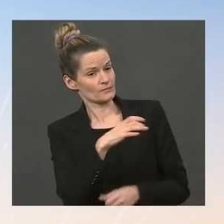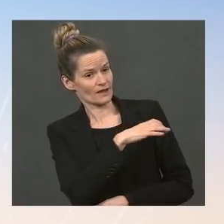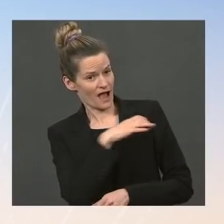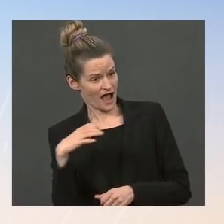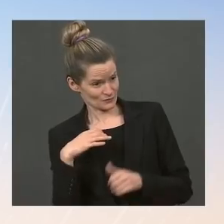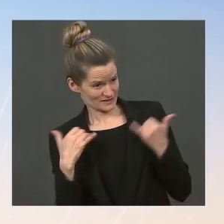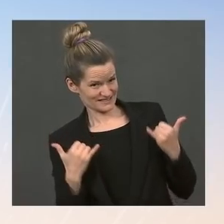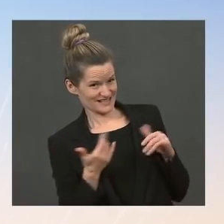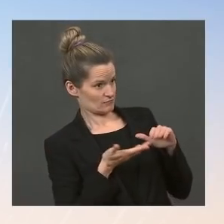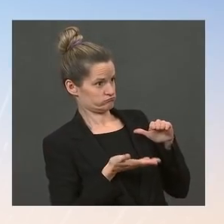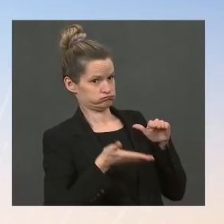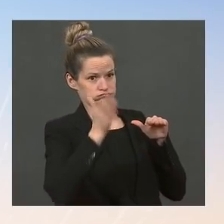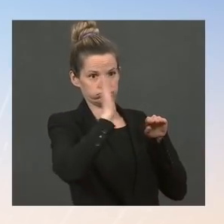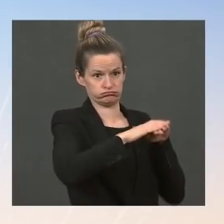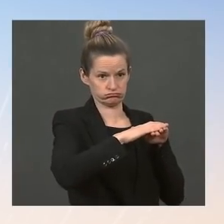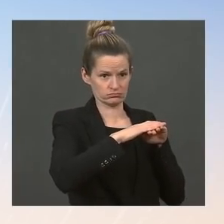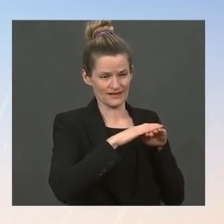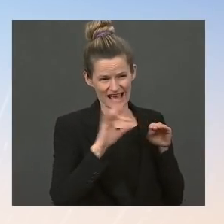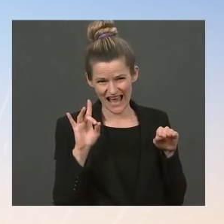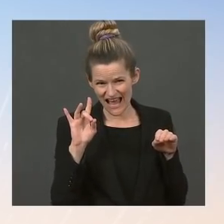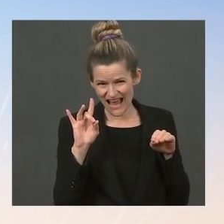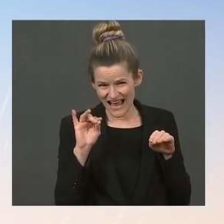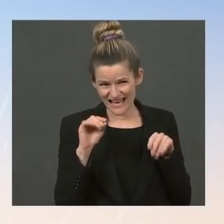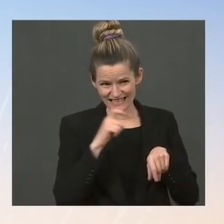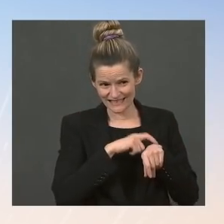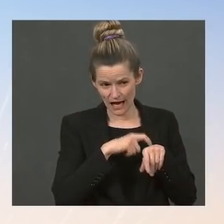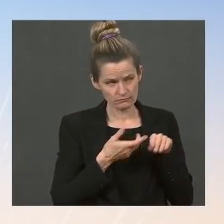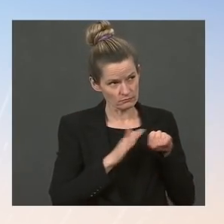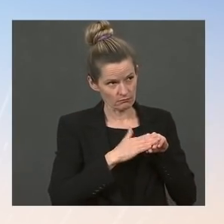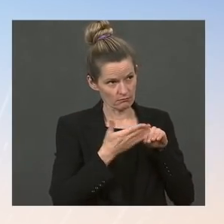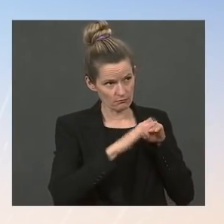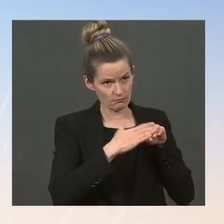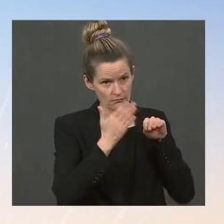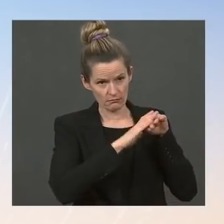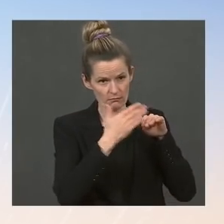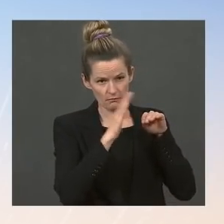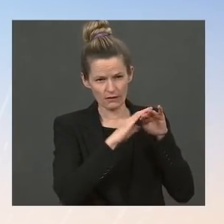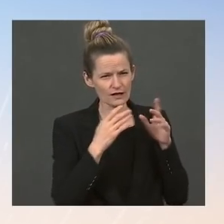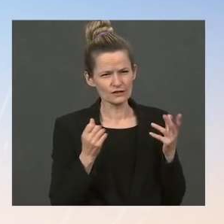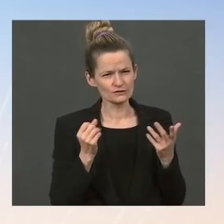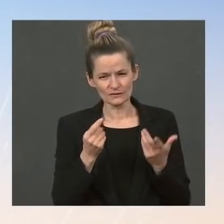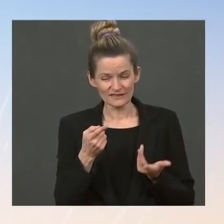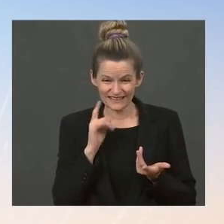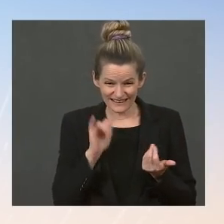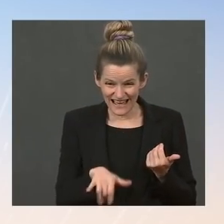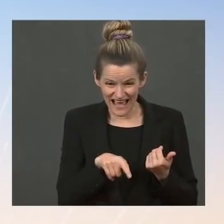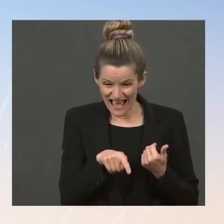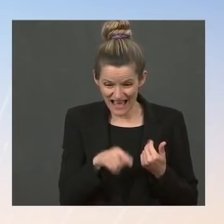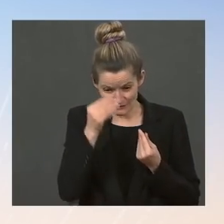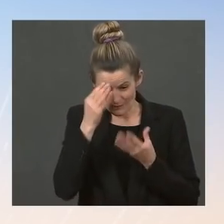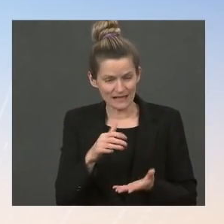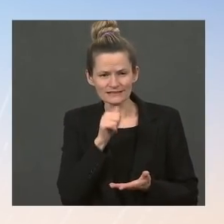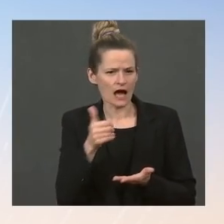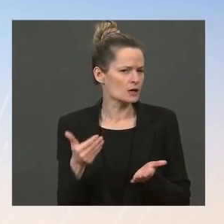And even if you look to comments in recent days by Senator McConnell -- if you look to just two years ago,